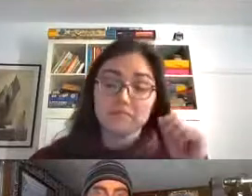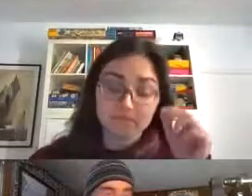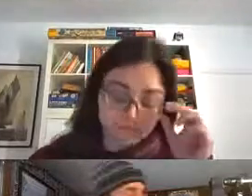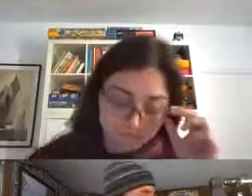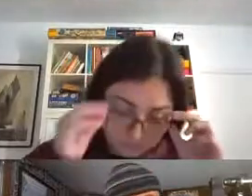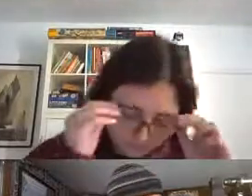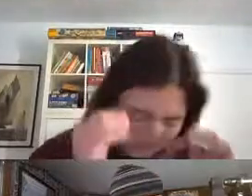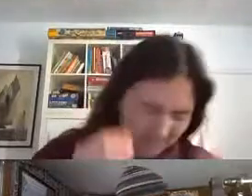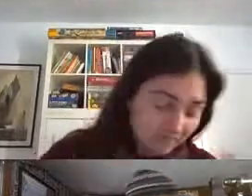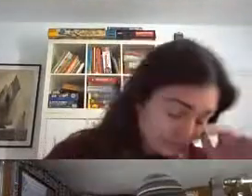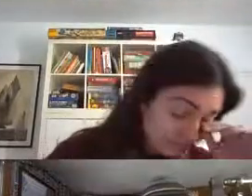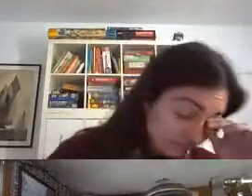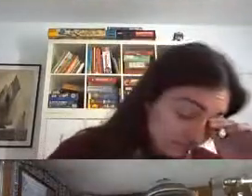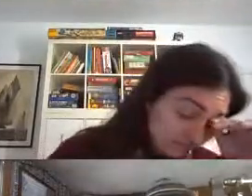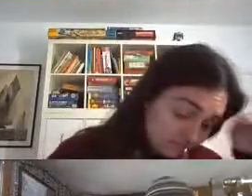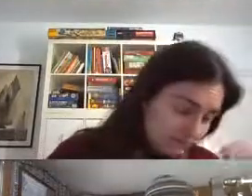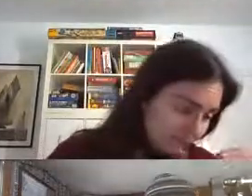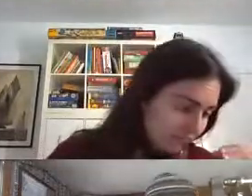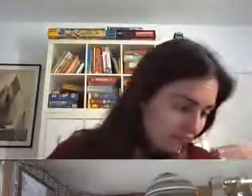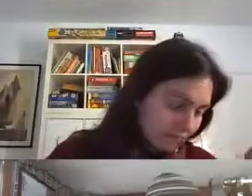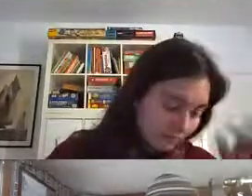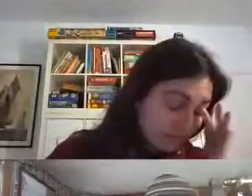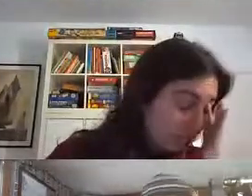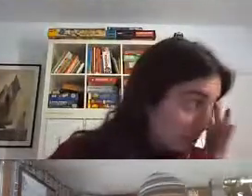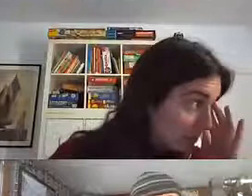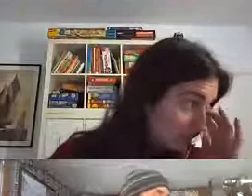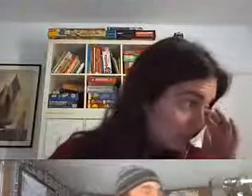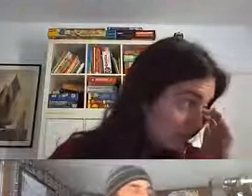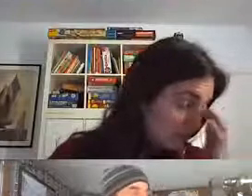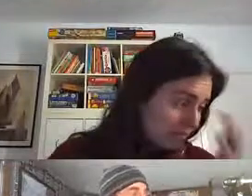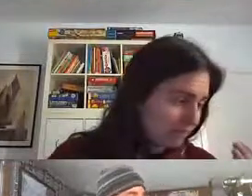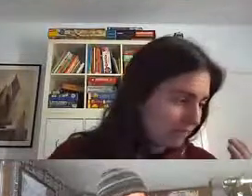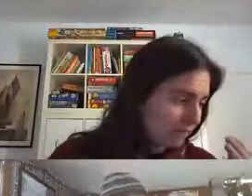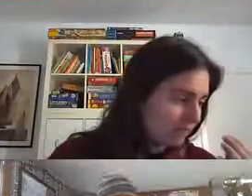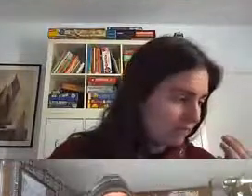I, I actually, several years ago in the ancient mists of time,